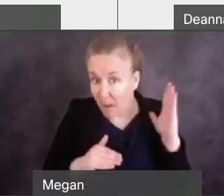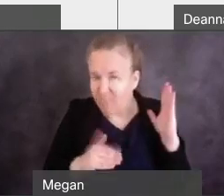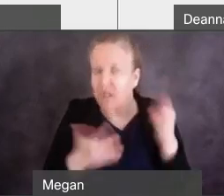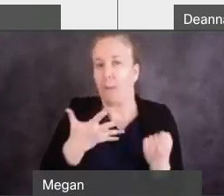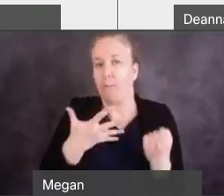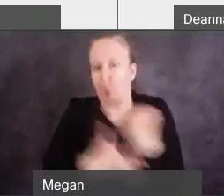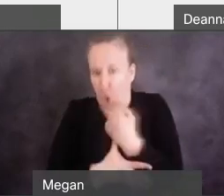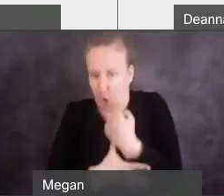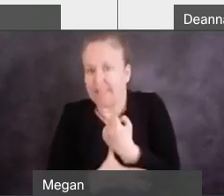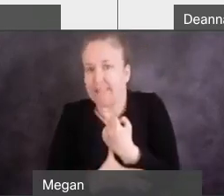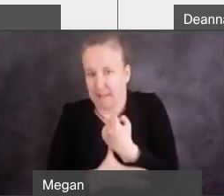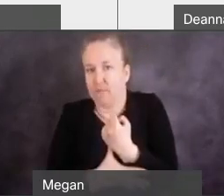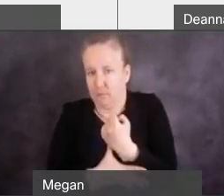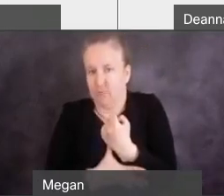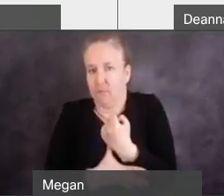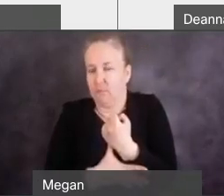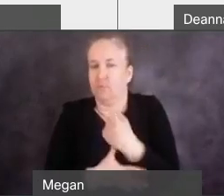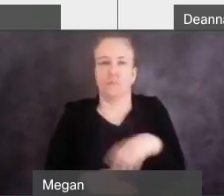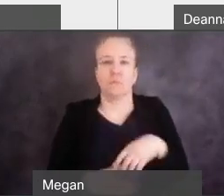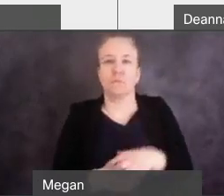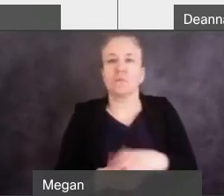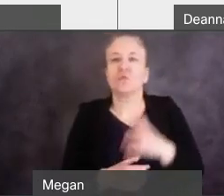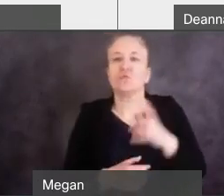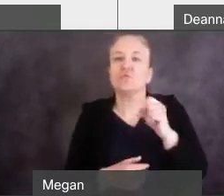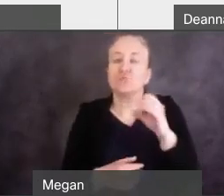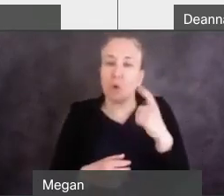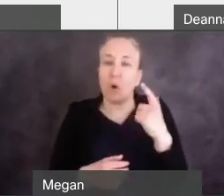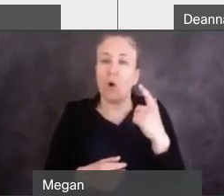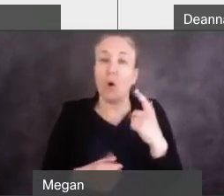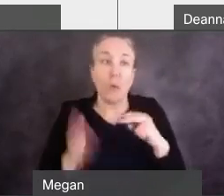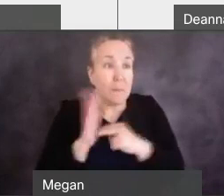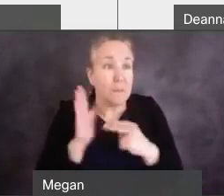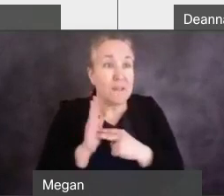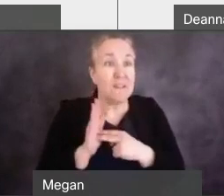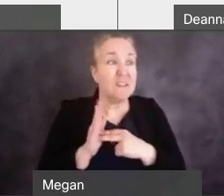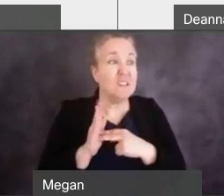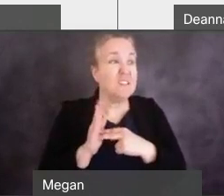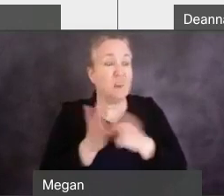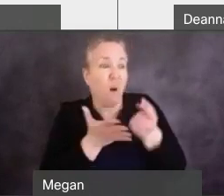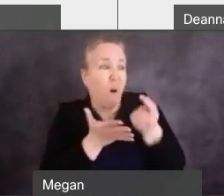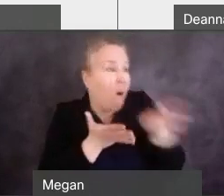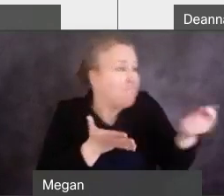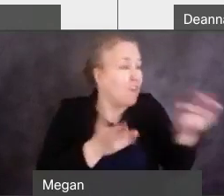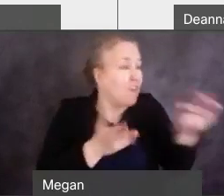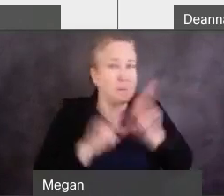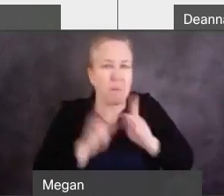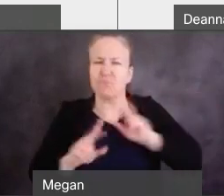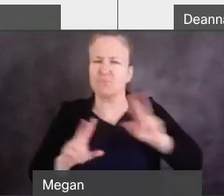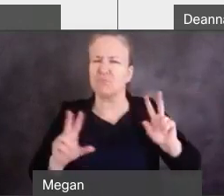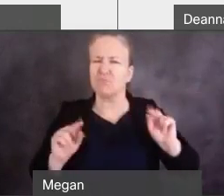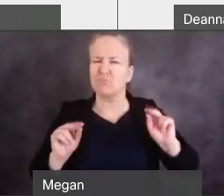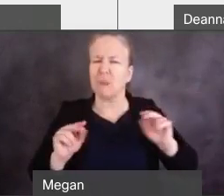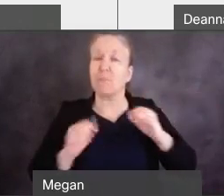from any given day. So no one will lose their place in the line but within a given day, those